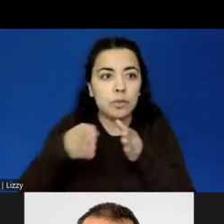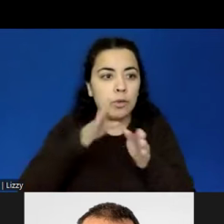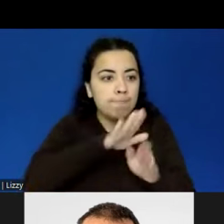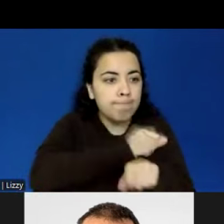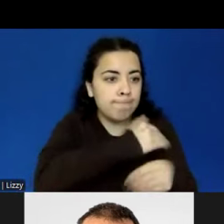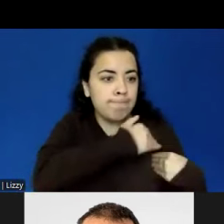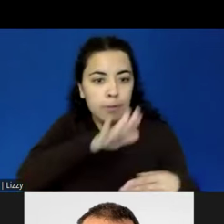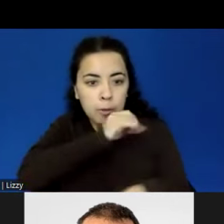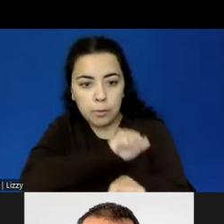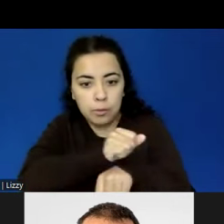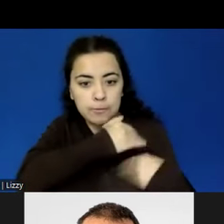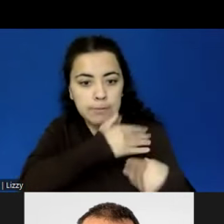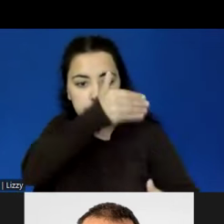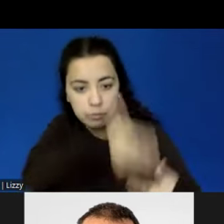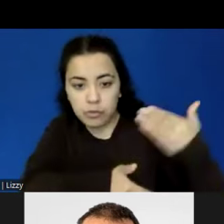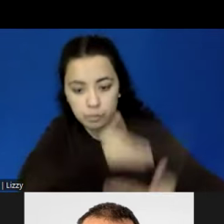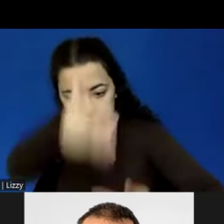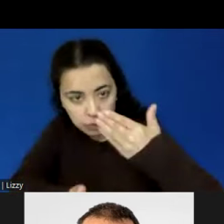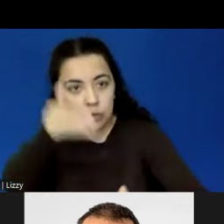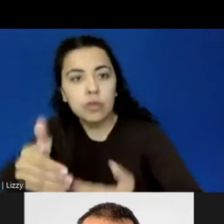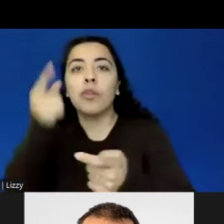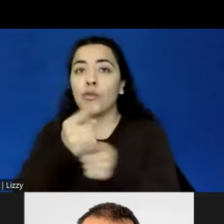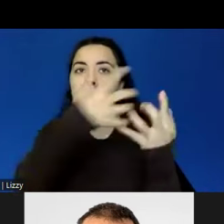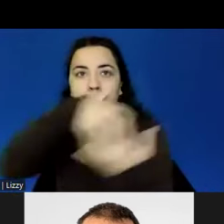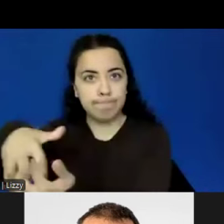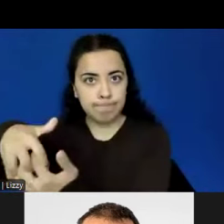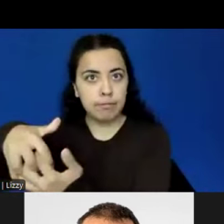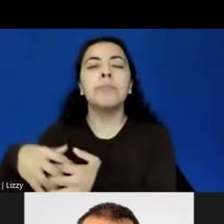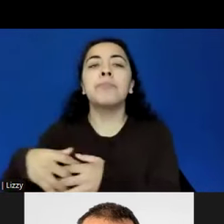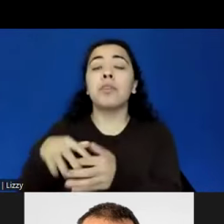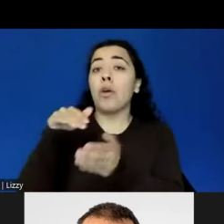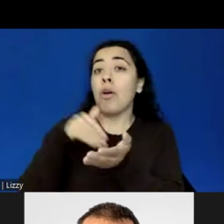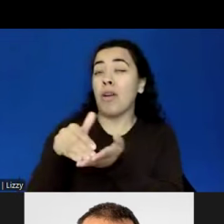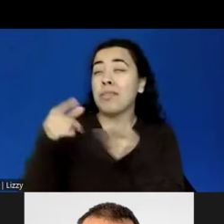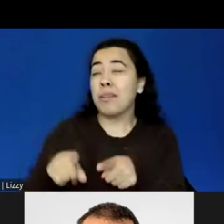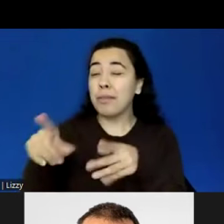are moving through the process correctly. They often own the prioritization or at least